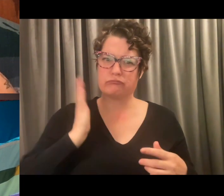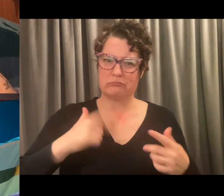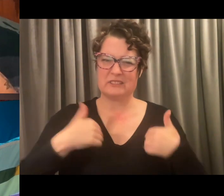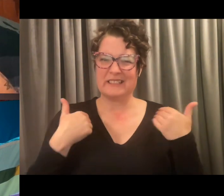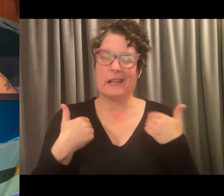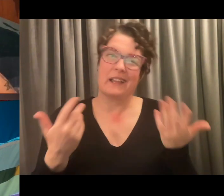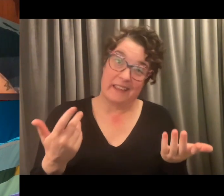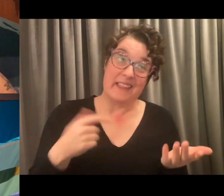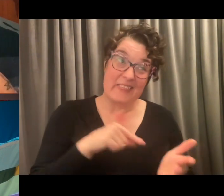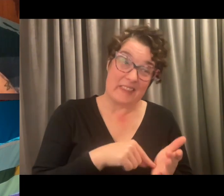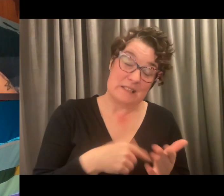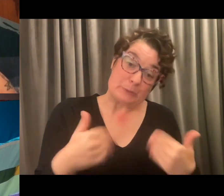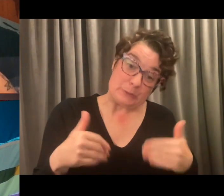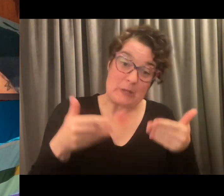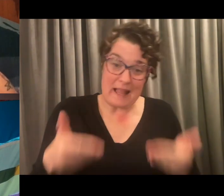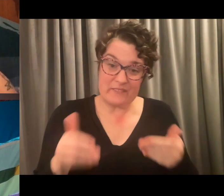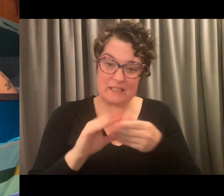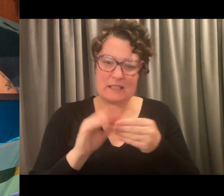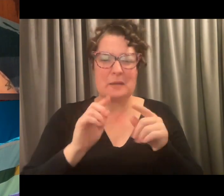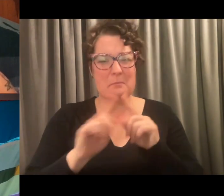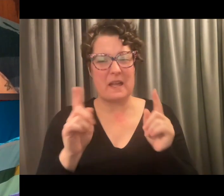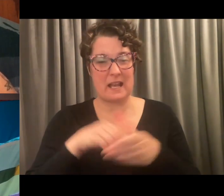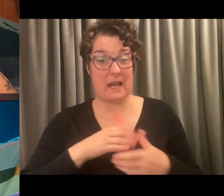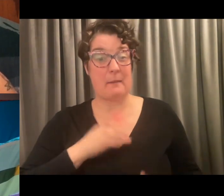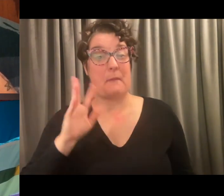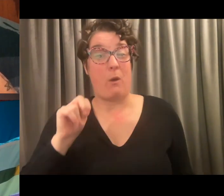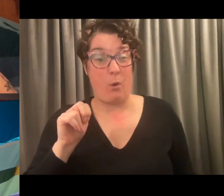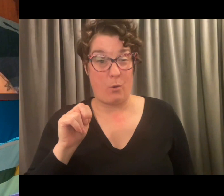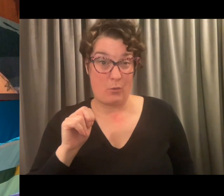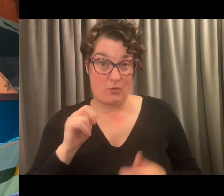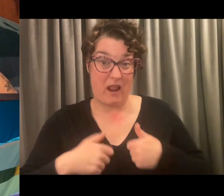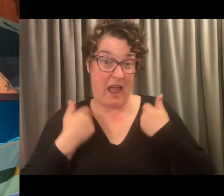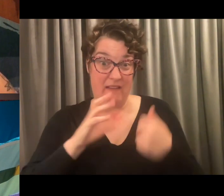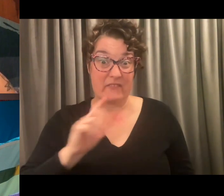like 10 year old life, coming to a decision about whether I wanted